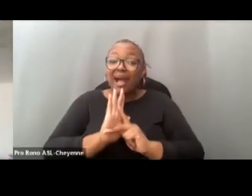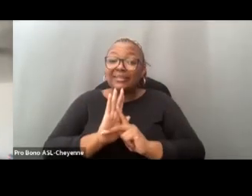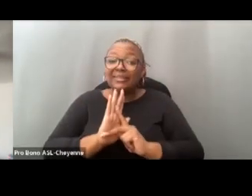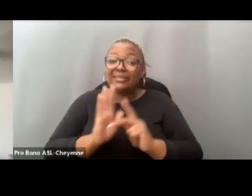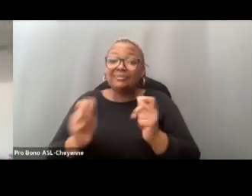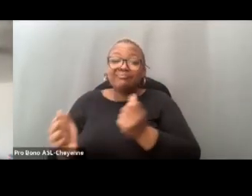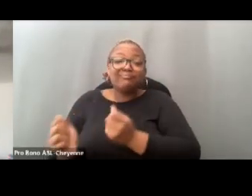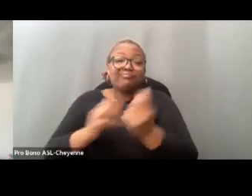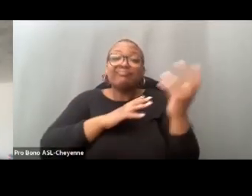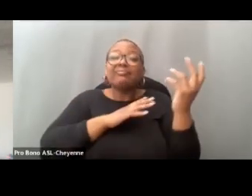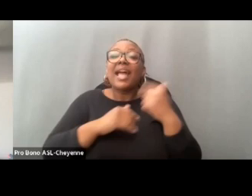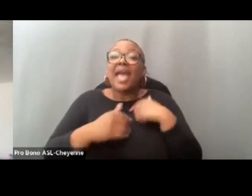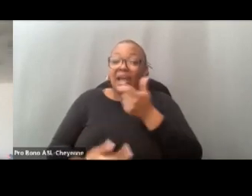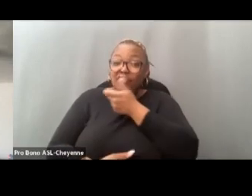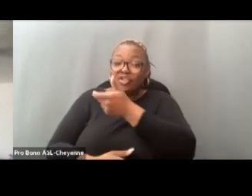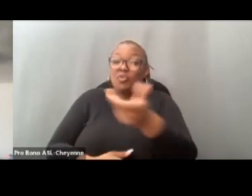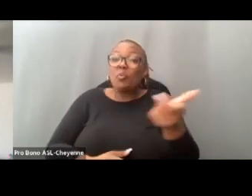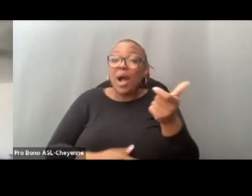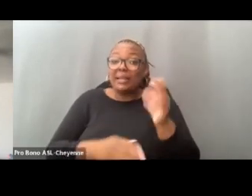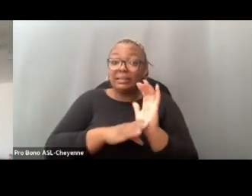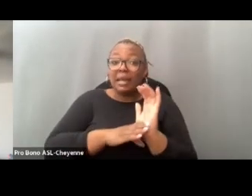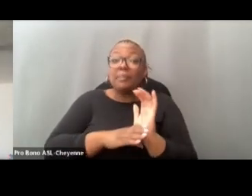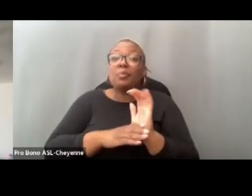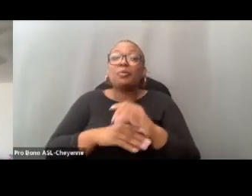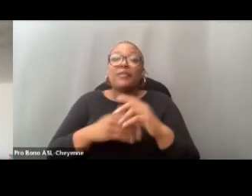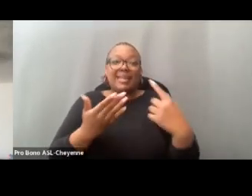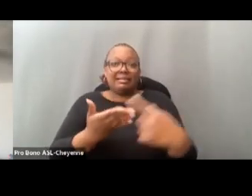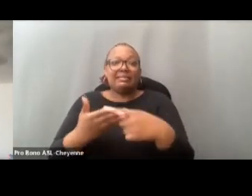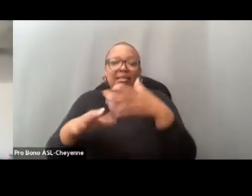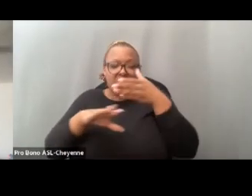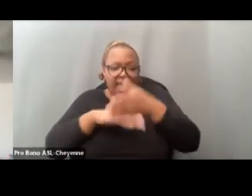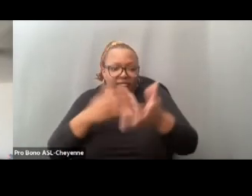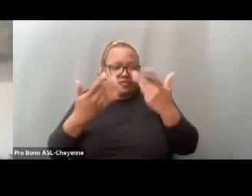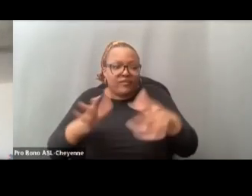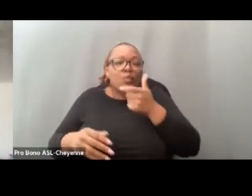After seeing this film, in the conversation afterwards,